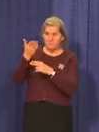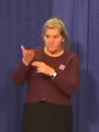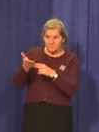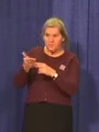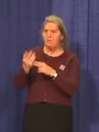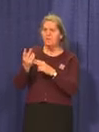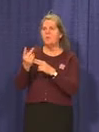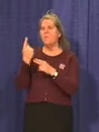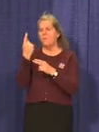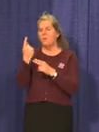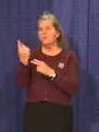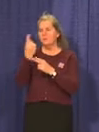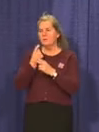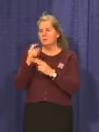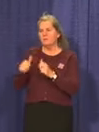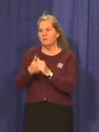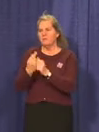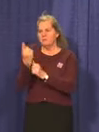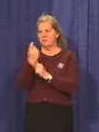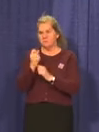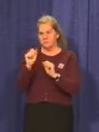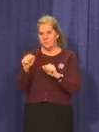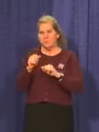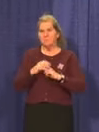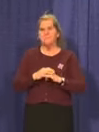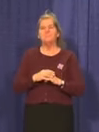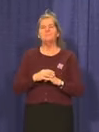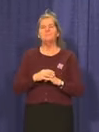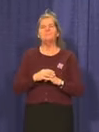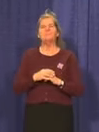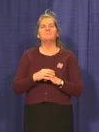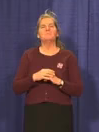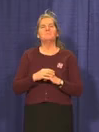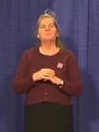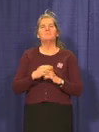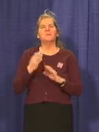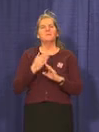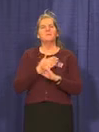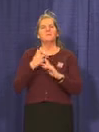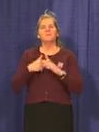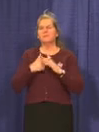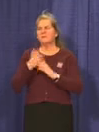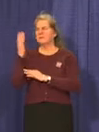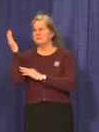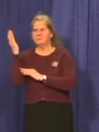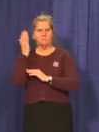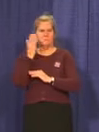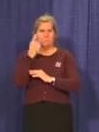WILL EACH HAVE ONE QUESTION PLUS ONE FOLLOW-UP. BEFORE WE BEGIN WITH OUR SPEAKERS, I WOULD LIKE TO VERIFY